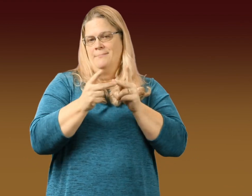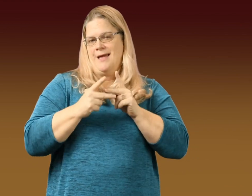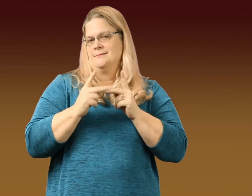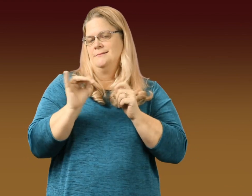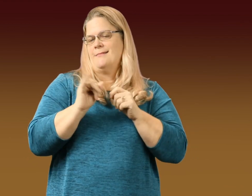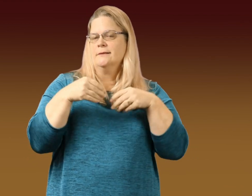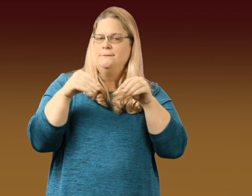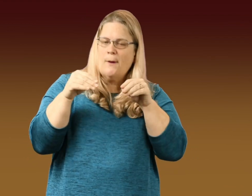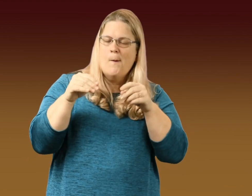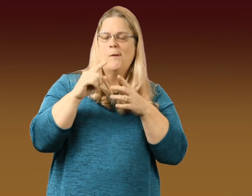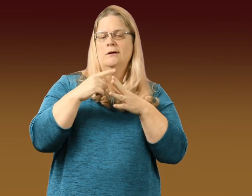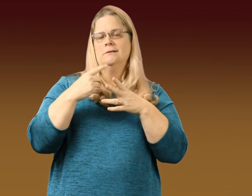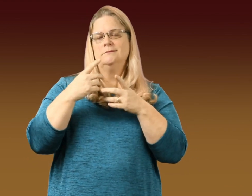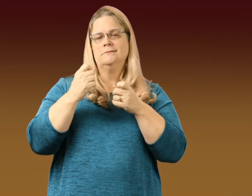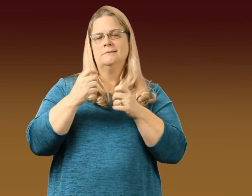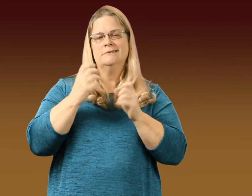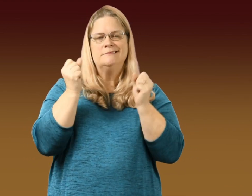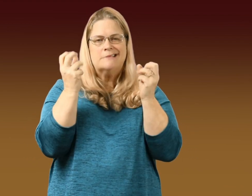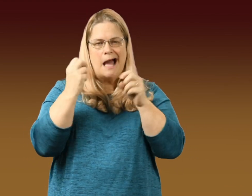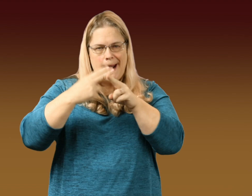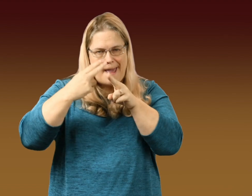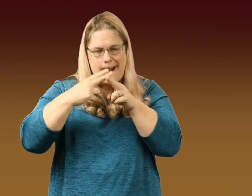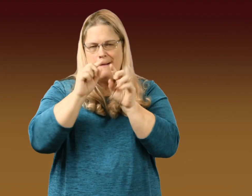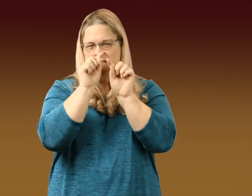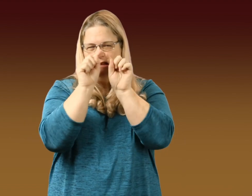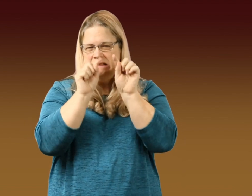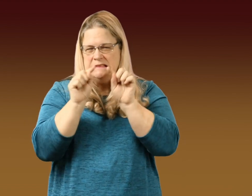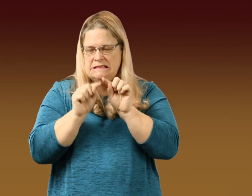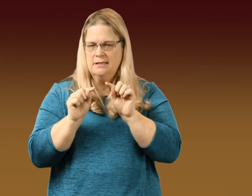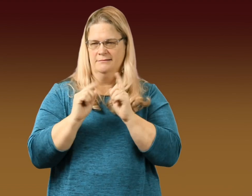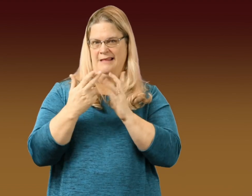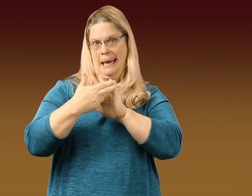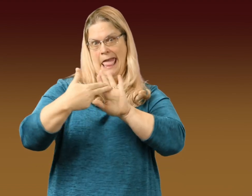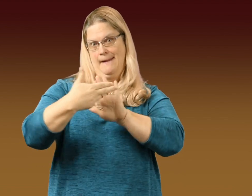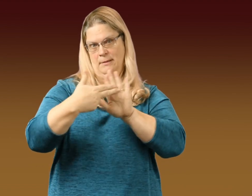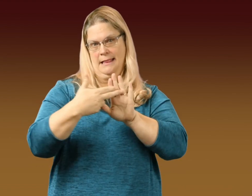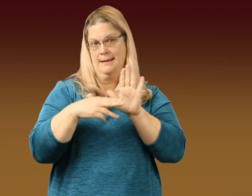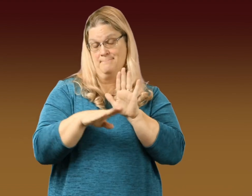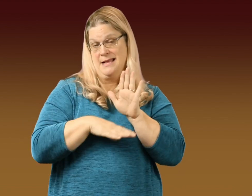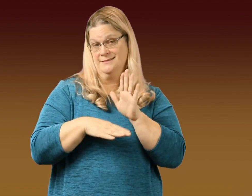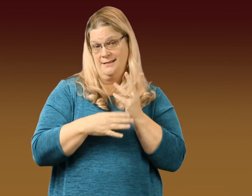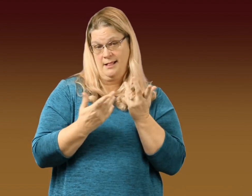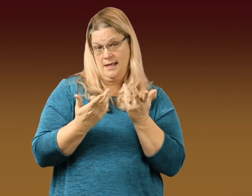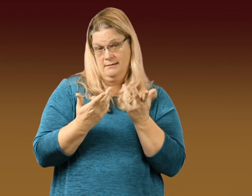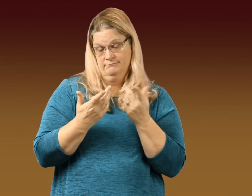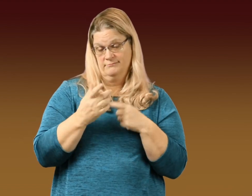We went to different places, such as the store, basically starting with labeling,